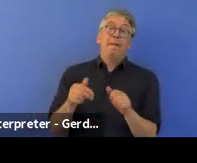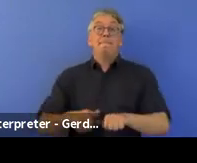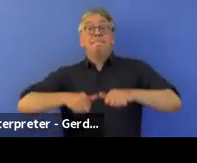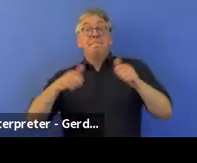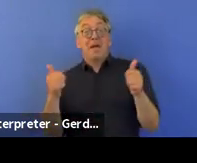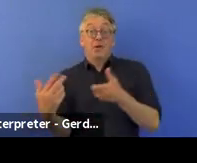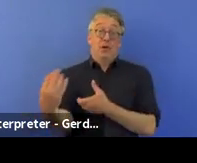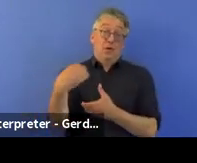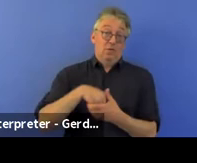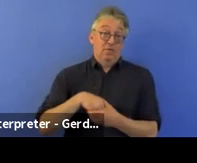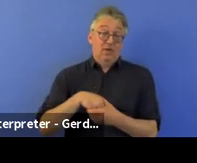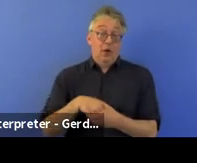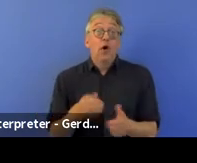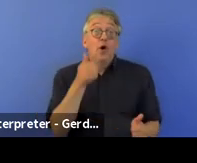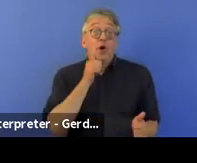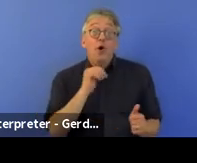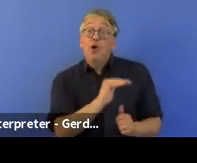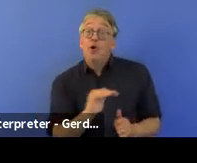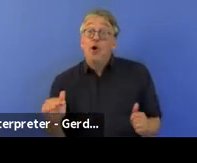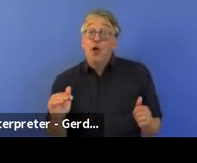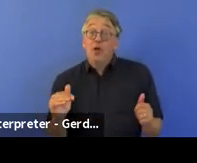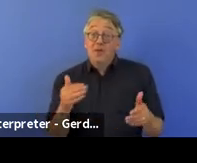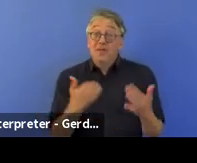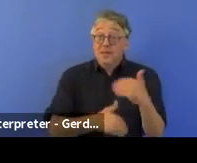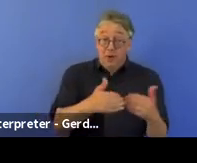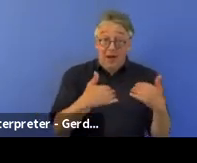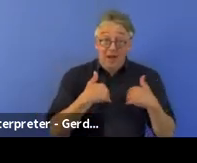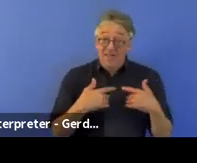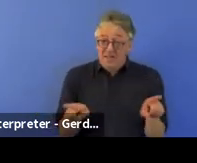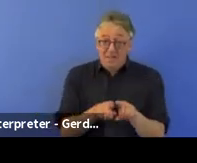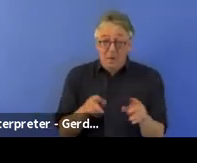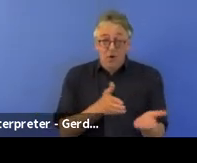summit, cop 26 summit, we must build back better, equal and